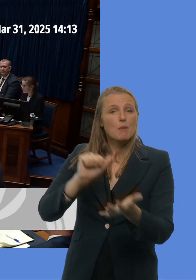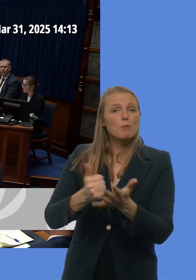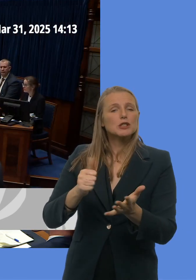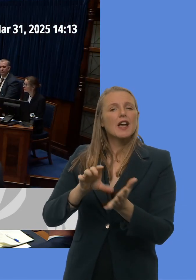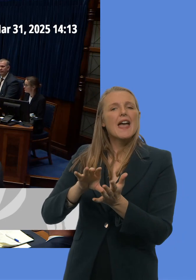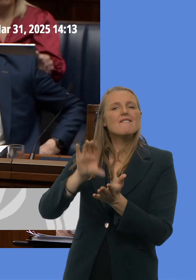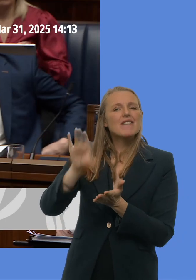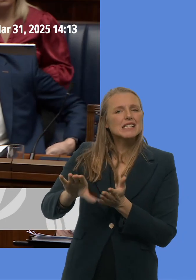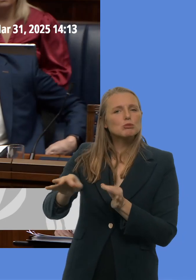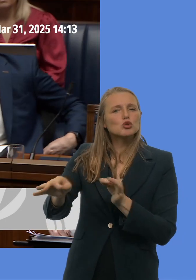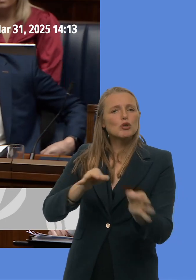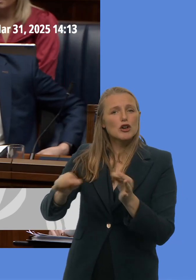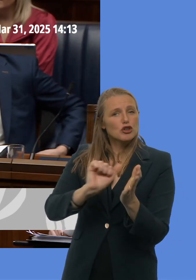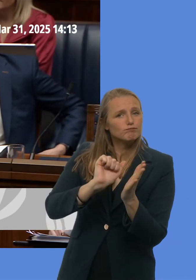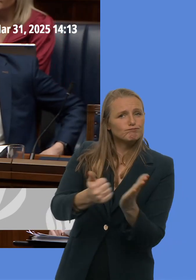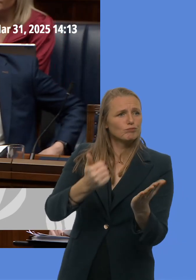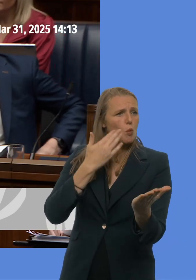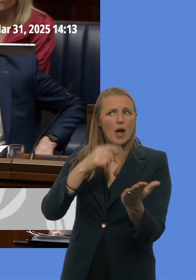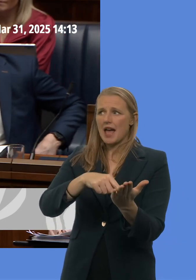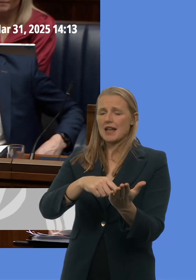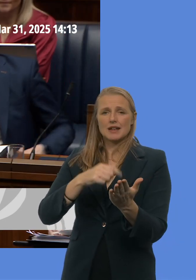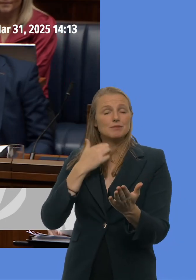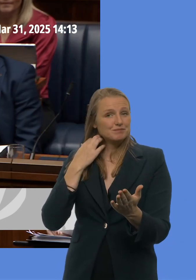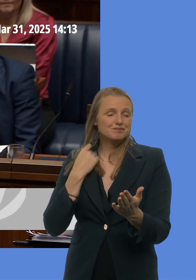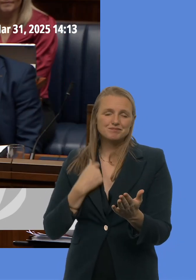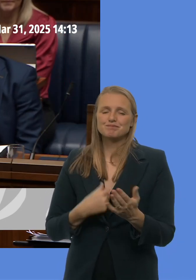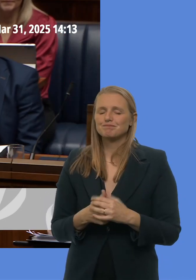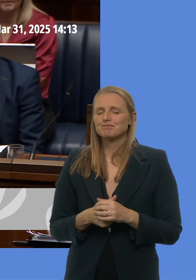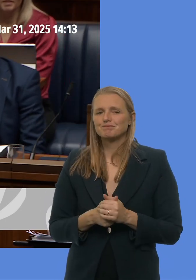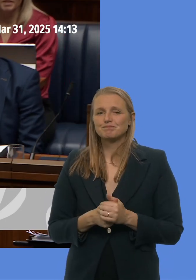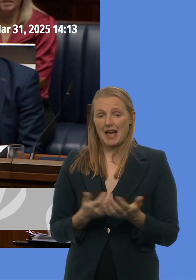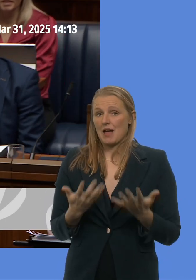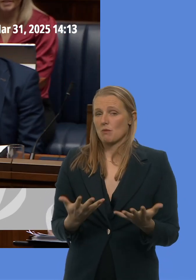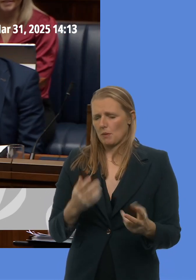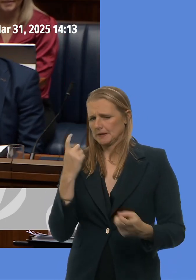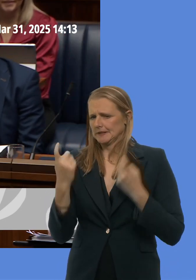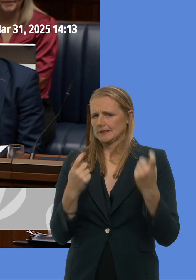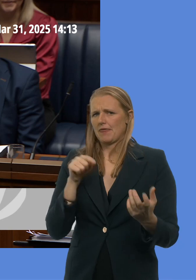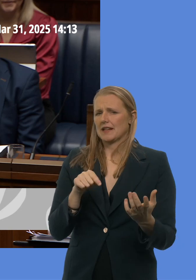Thank you, Mr Speaker. I thank the Member for her question. Yes, this is under active consideration at the moment. Over the last number of months, we have